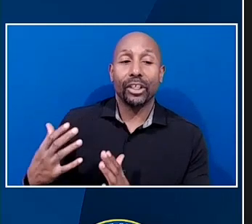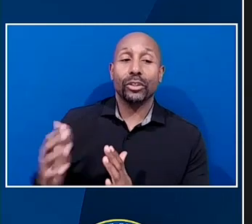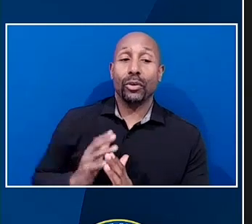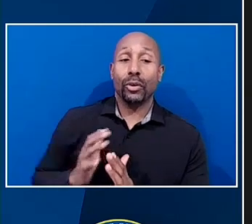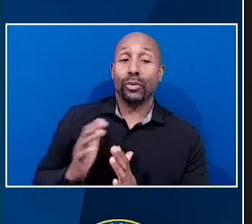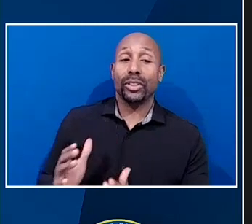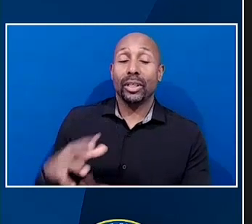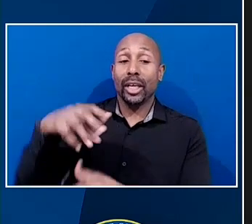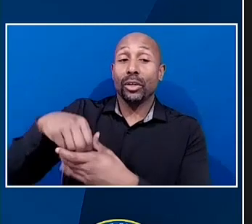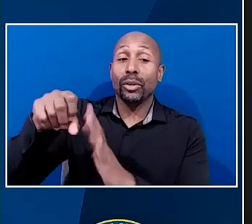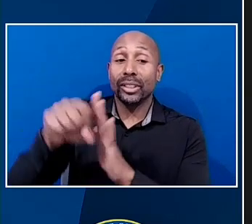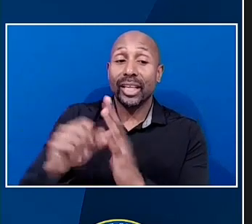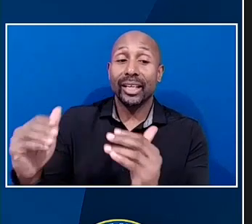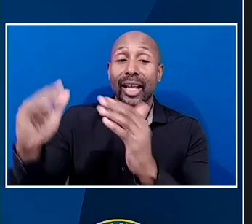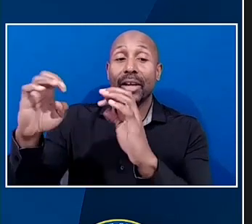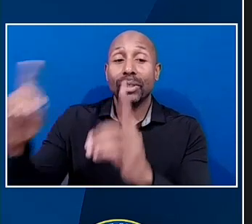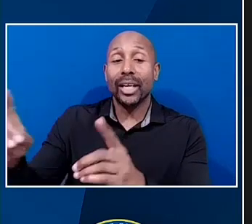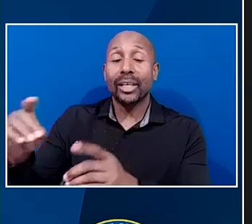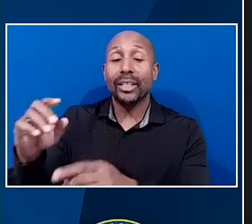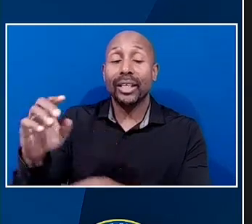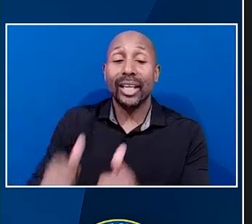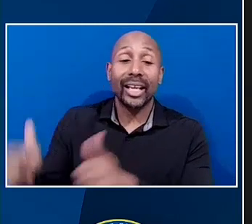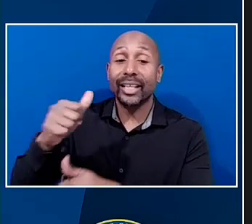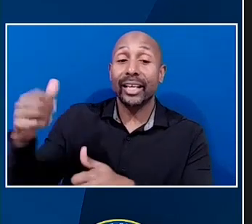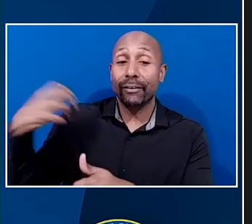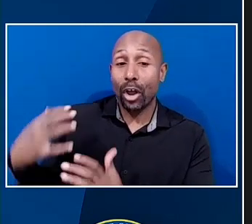of institutions of higher education, we have John Ware.